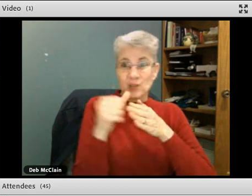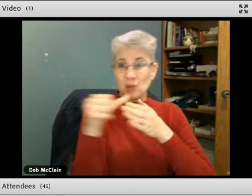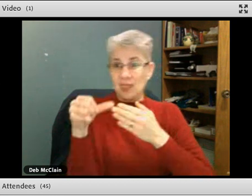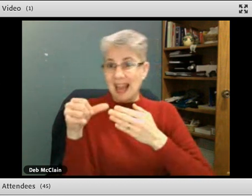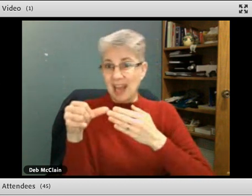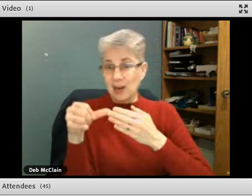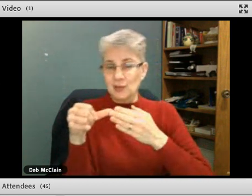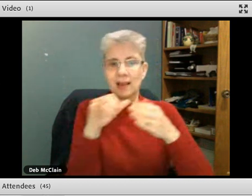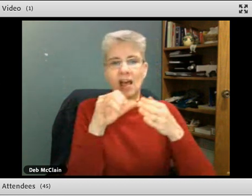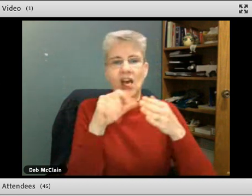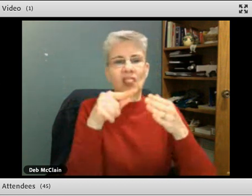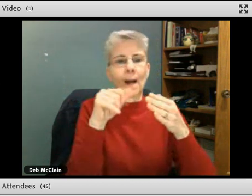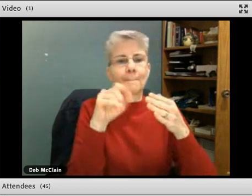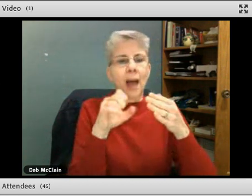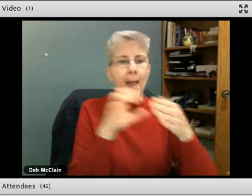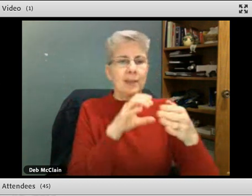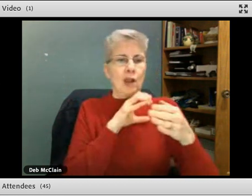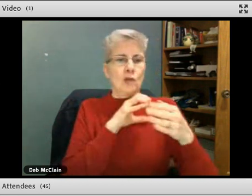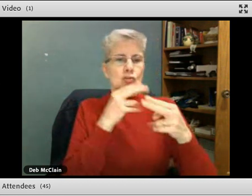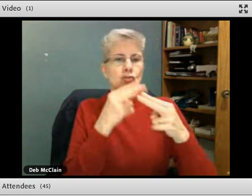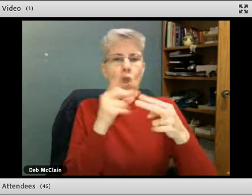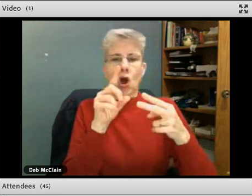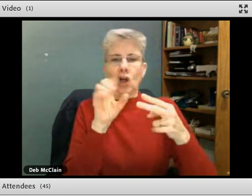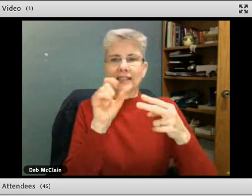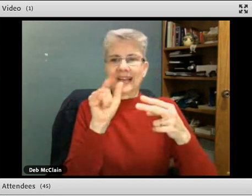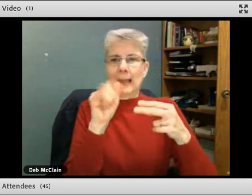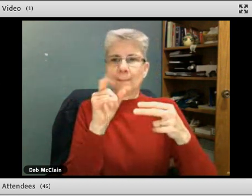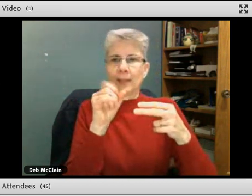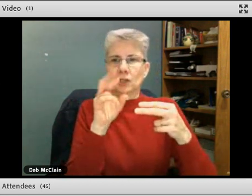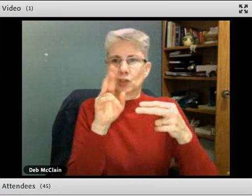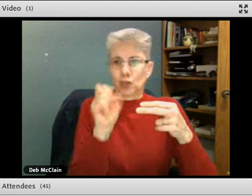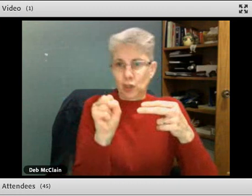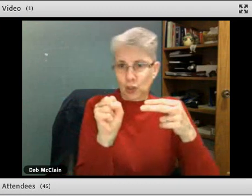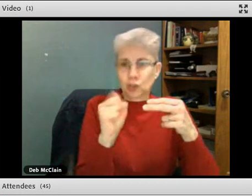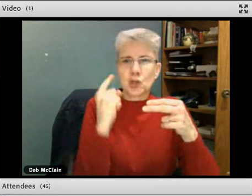and so you will hear catalogers talk about -- When they're talking about the subfield,